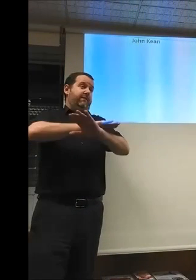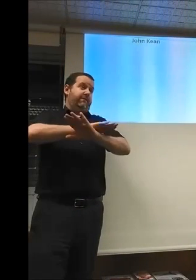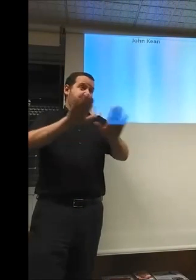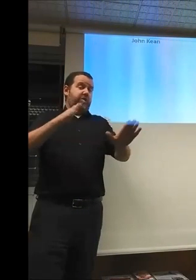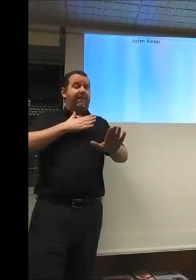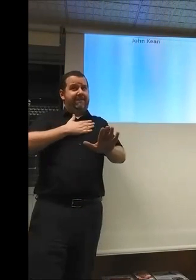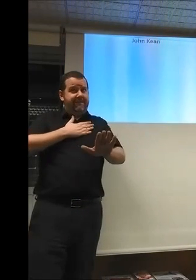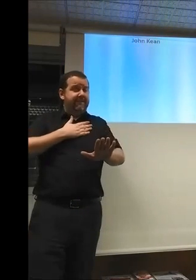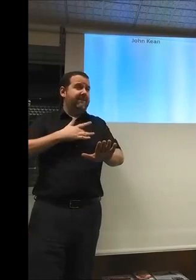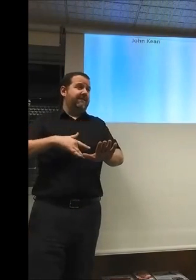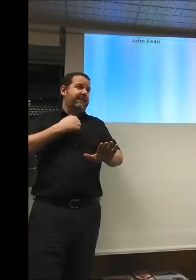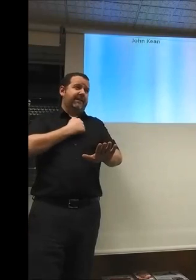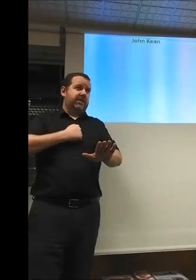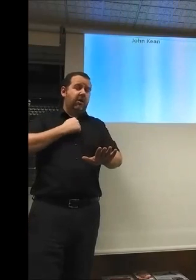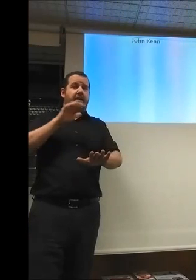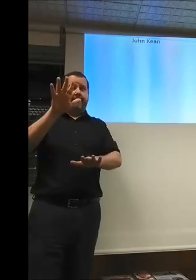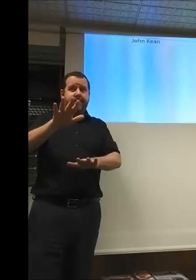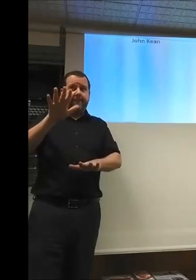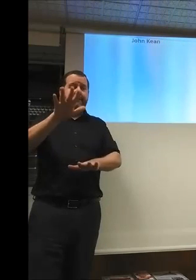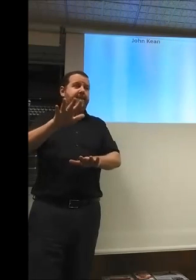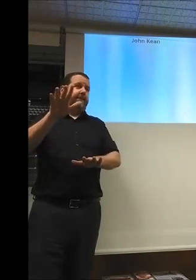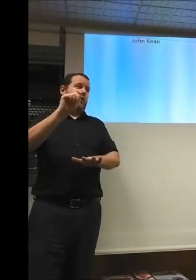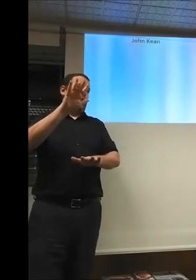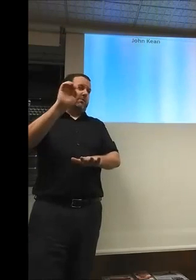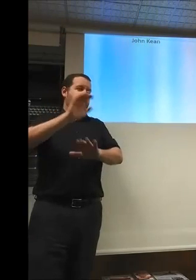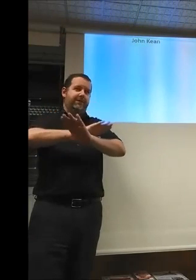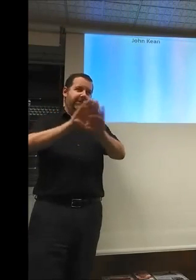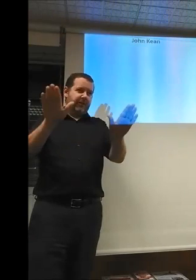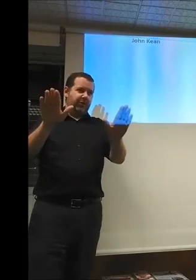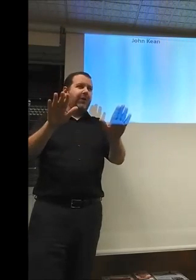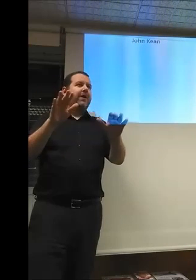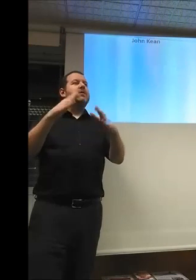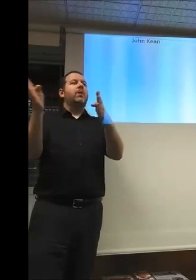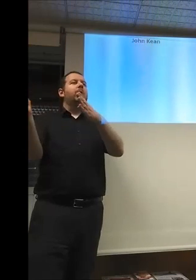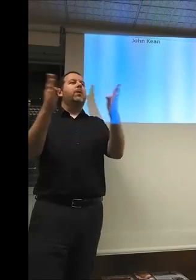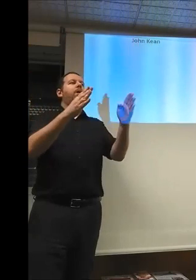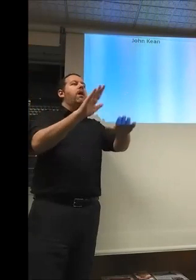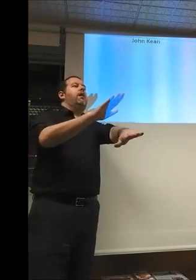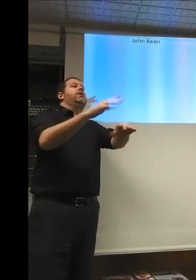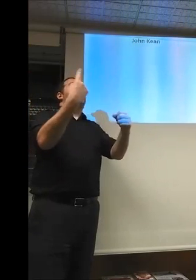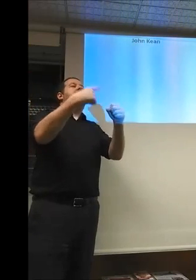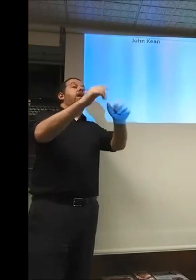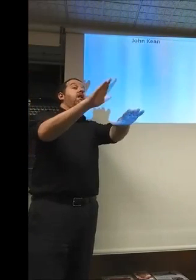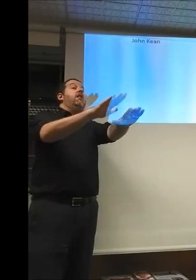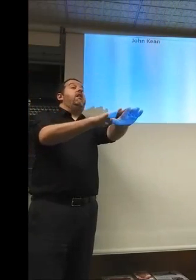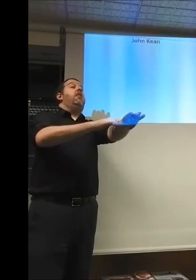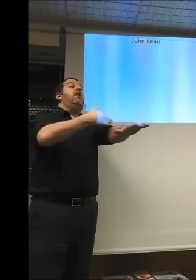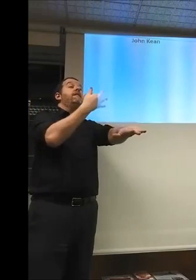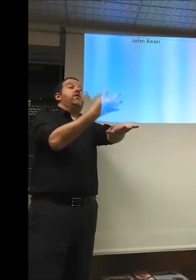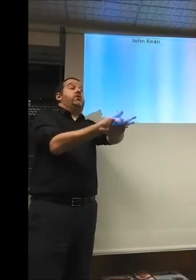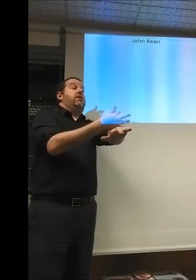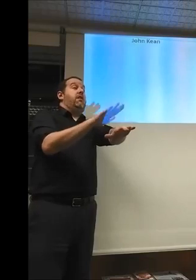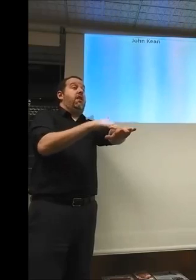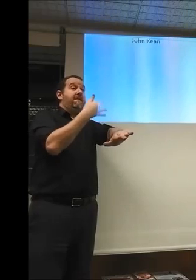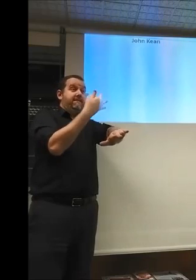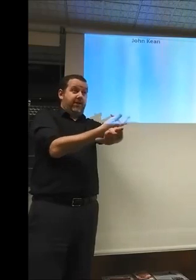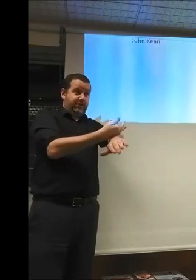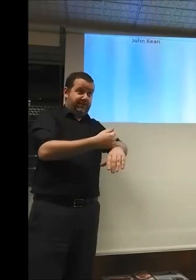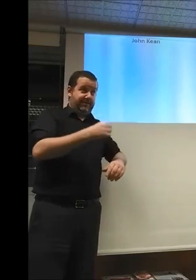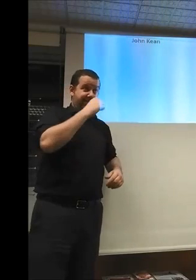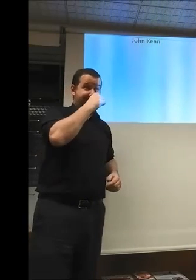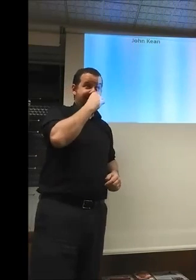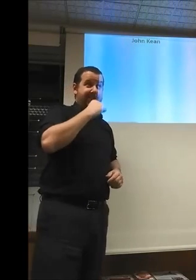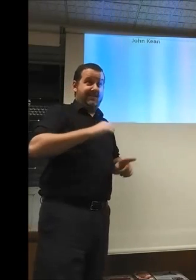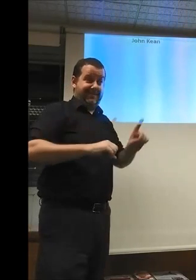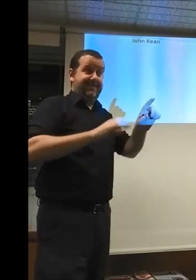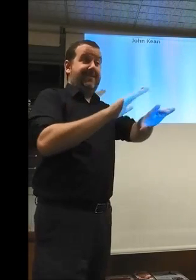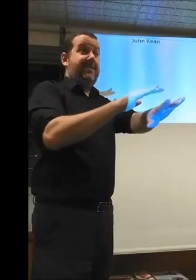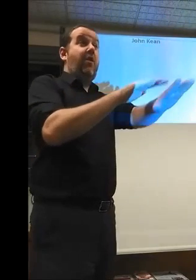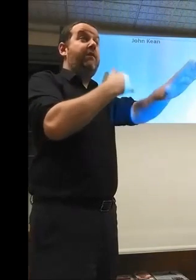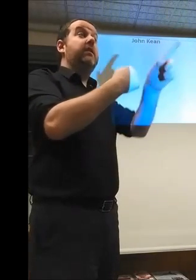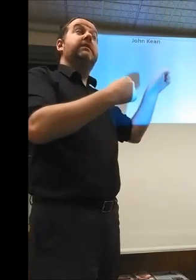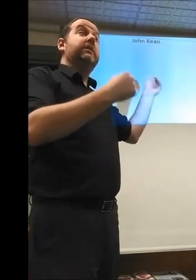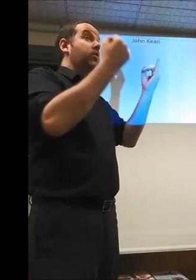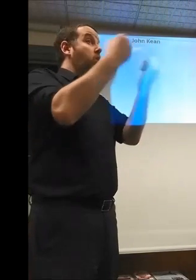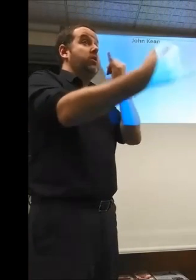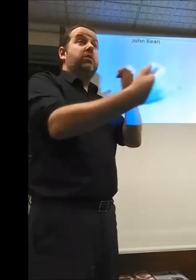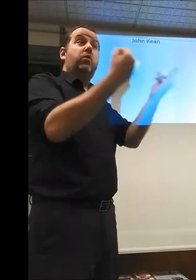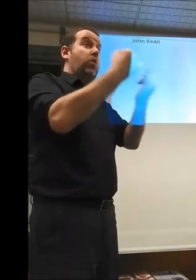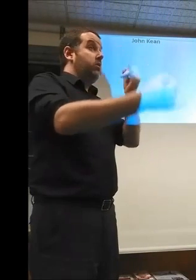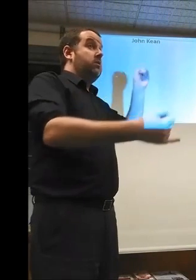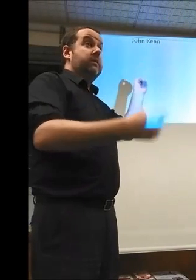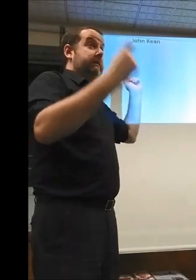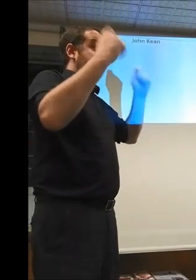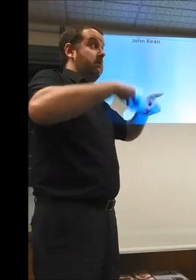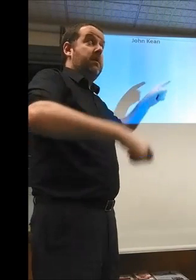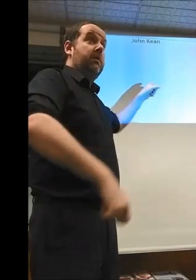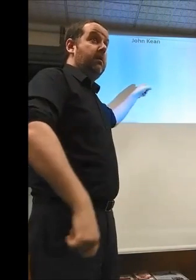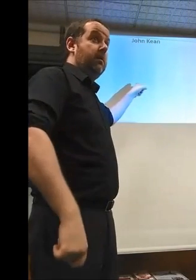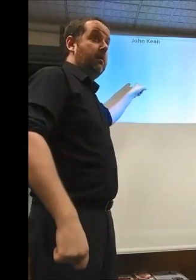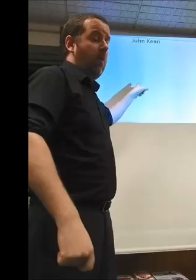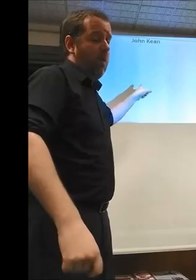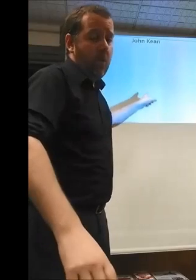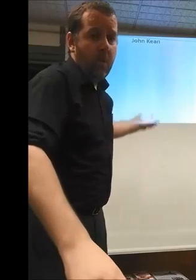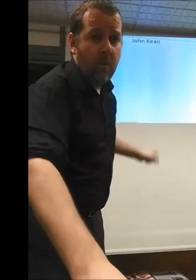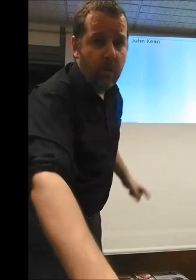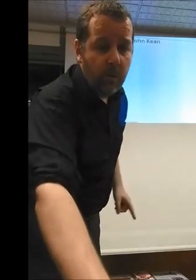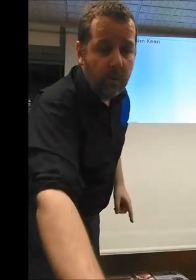Thank you that’s the sign for butcher here and 20 times he was charged and was given